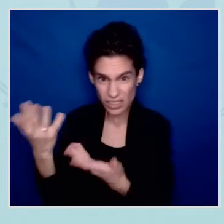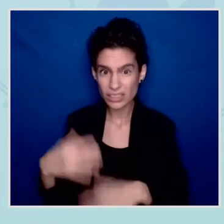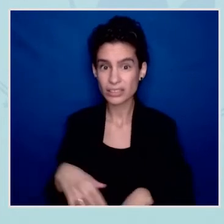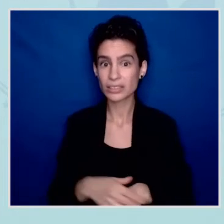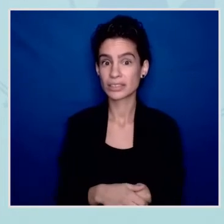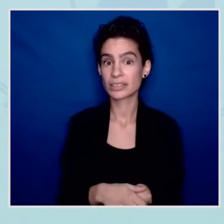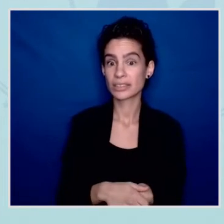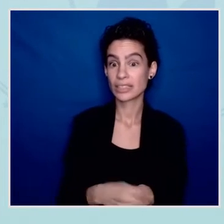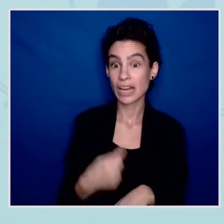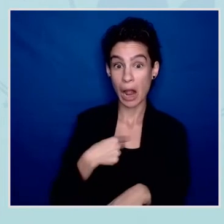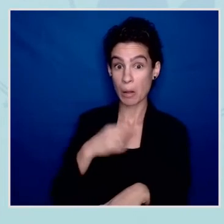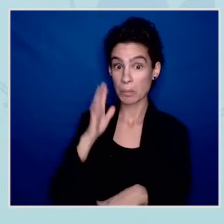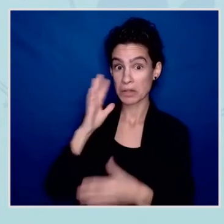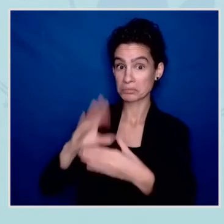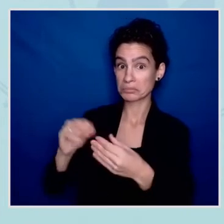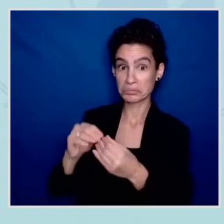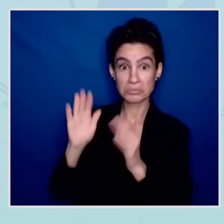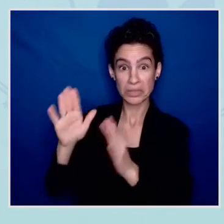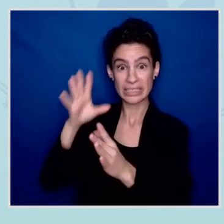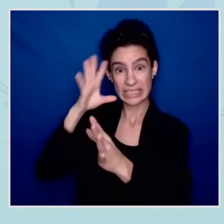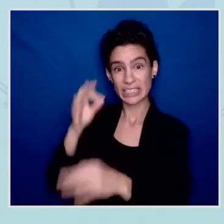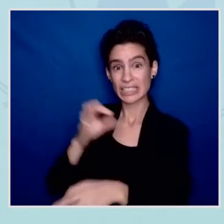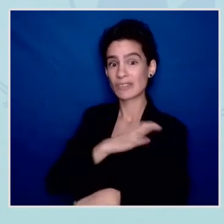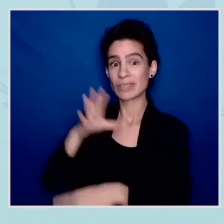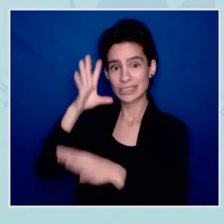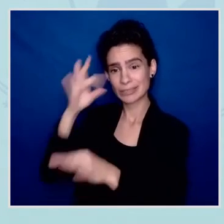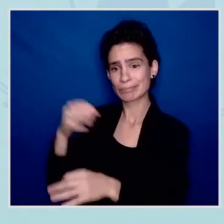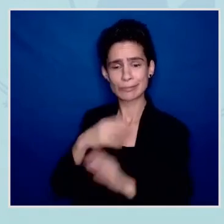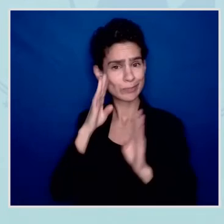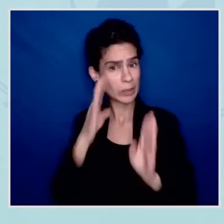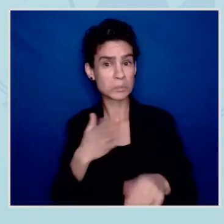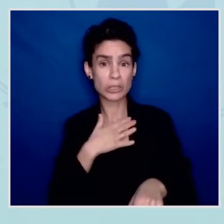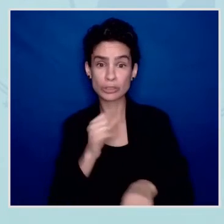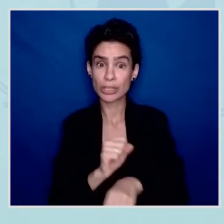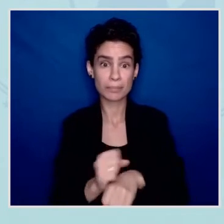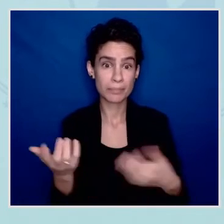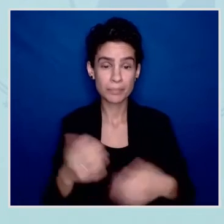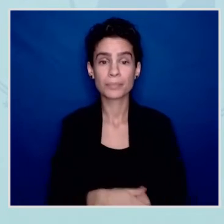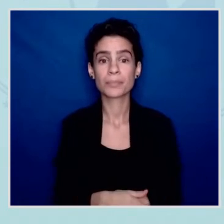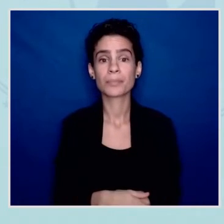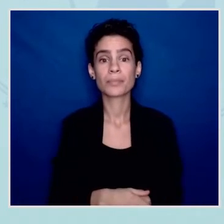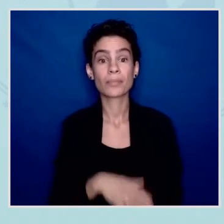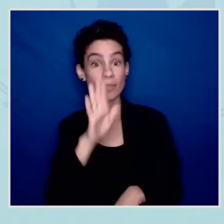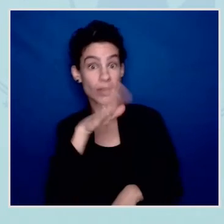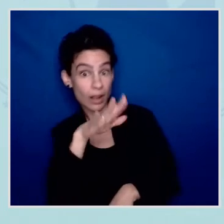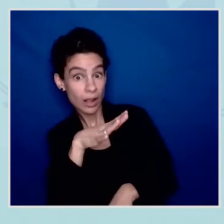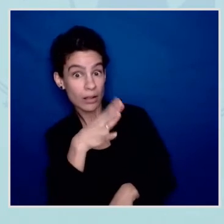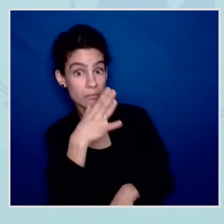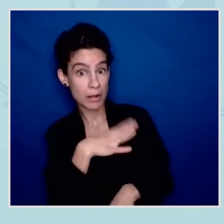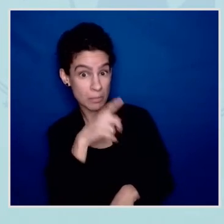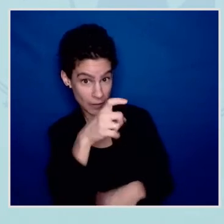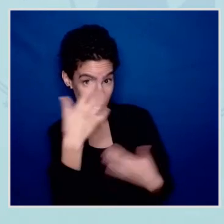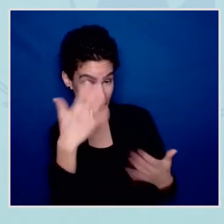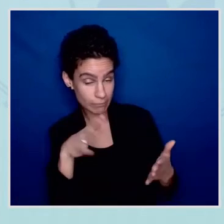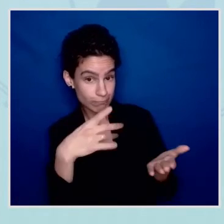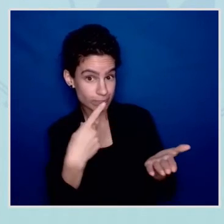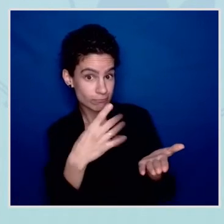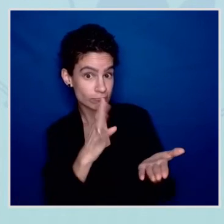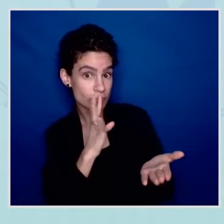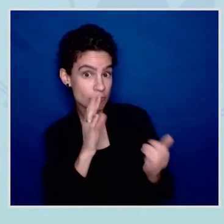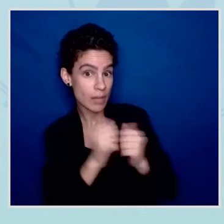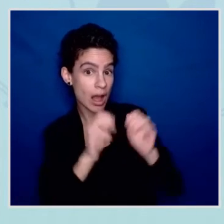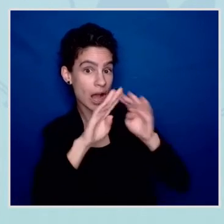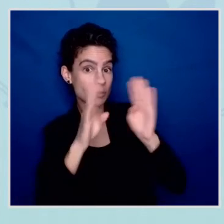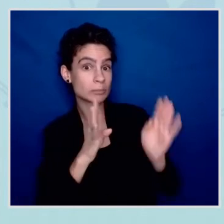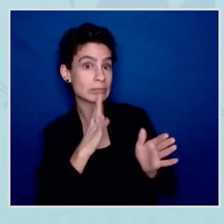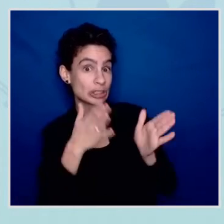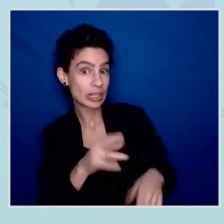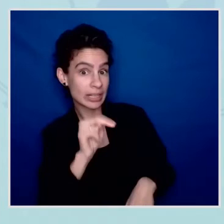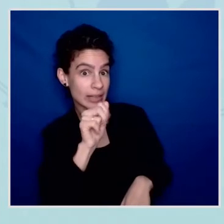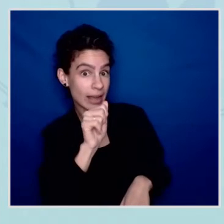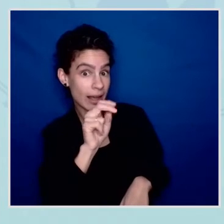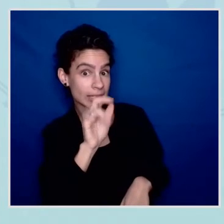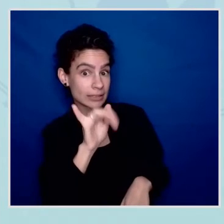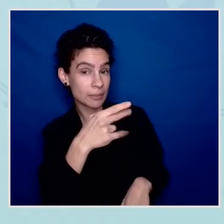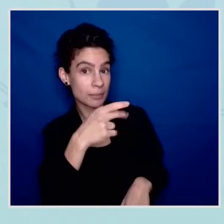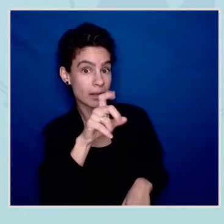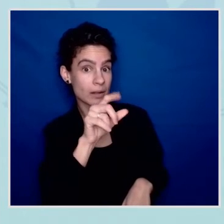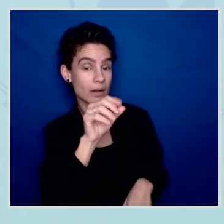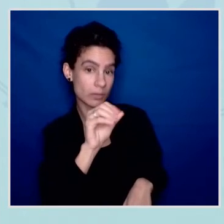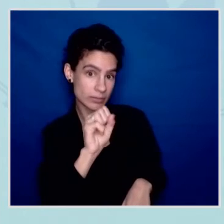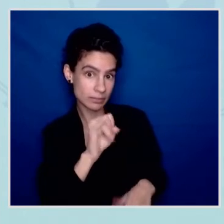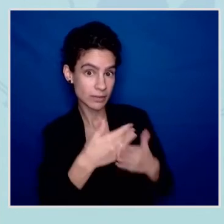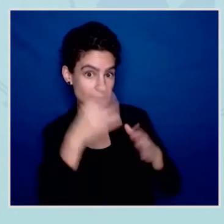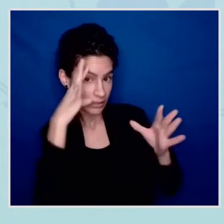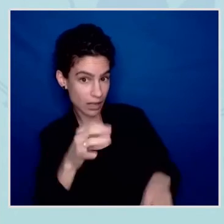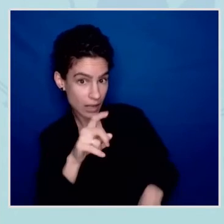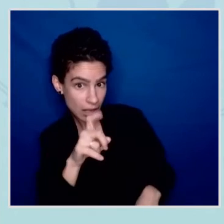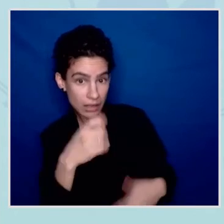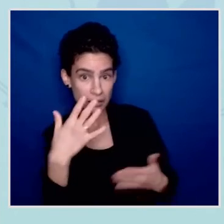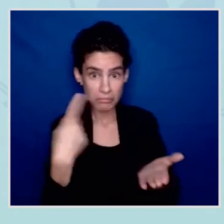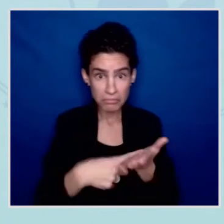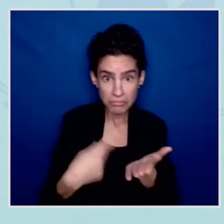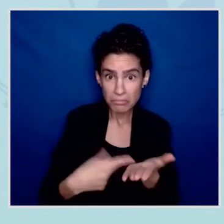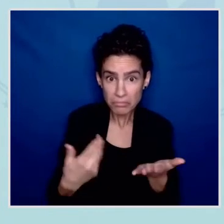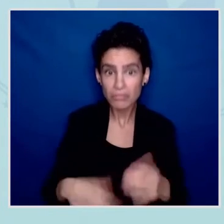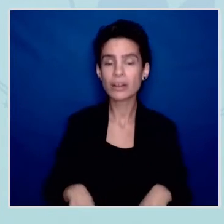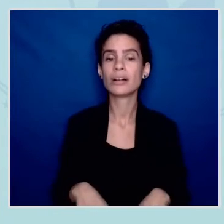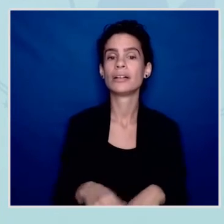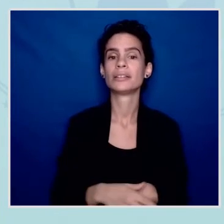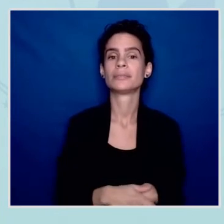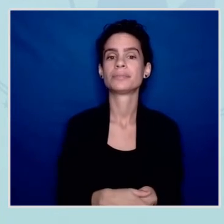PROCEED WITH THEIRS.